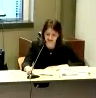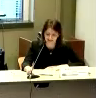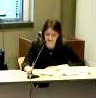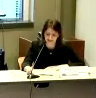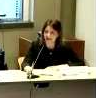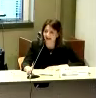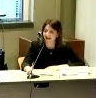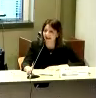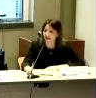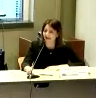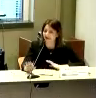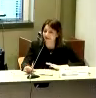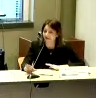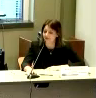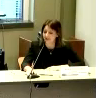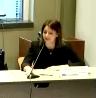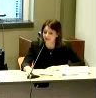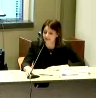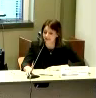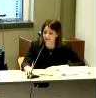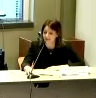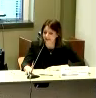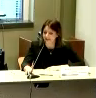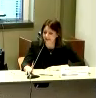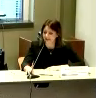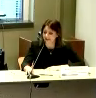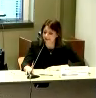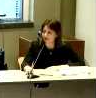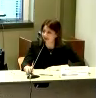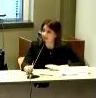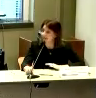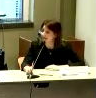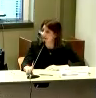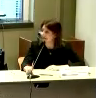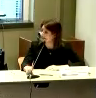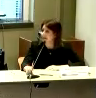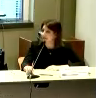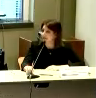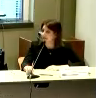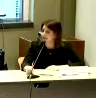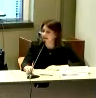I was glad to see everyone at the event last night as well